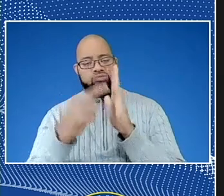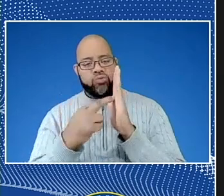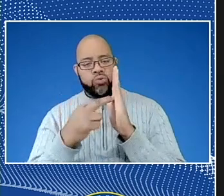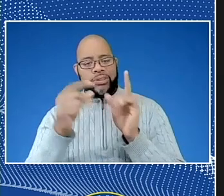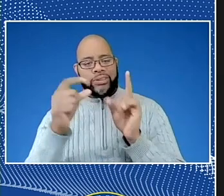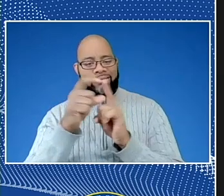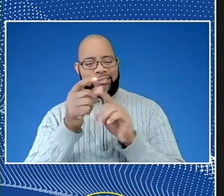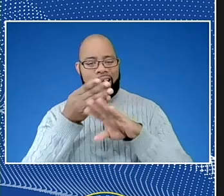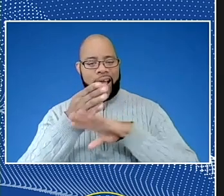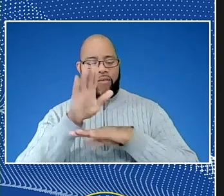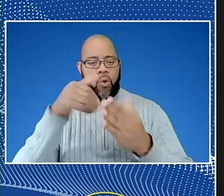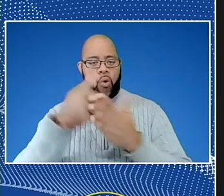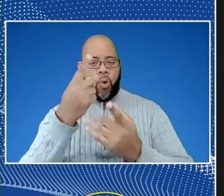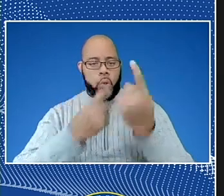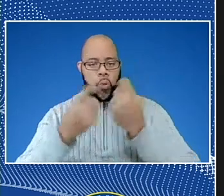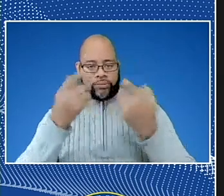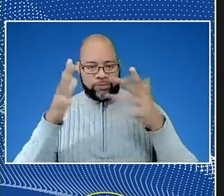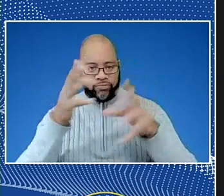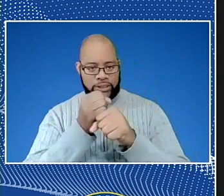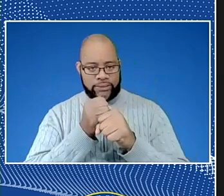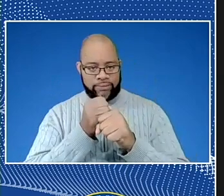the questions. Okay. Yeah. Jalil, please.